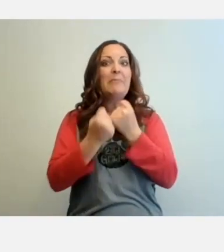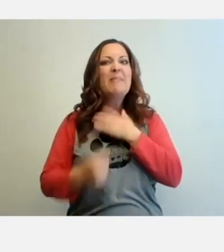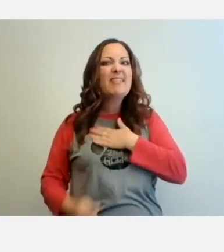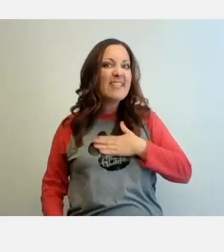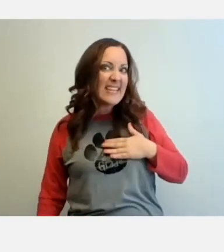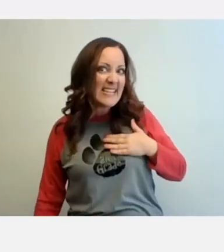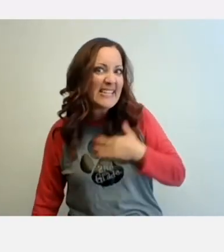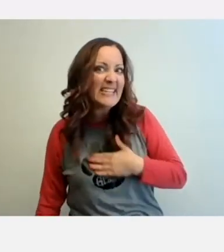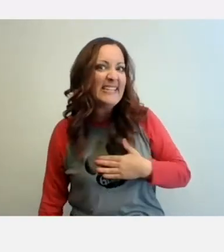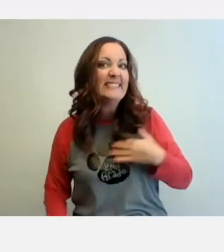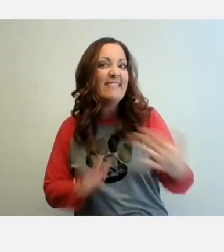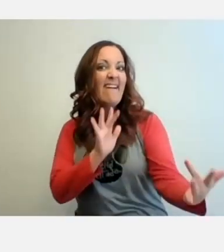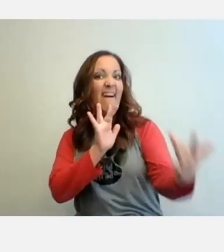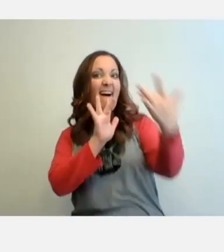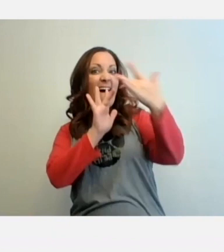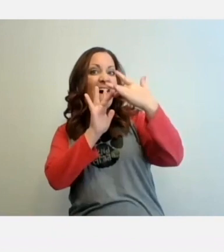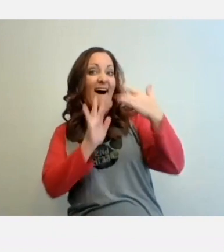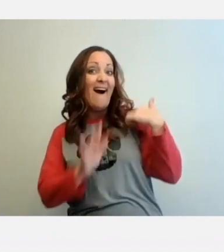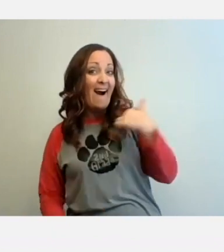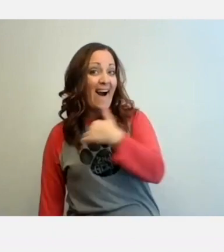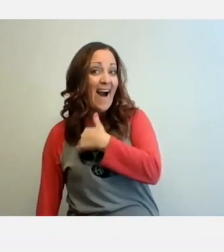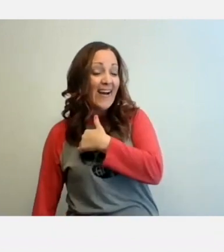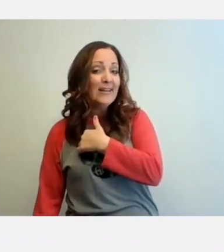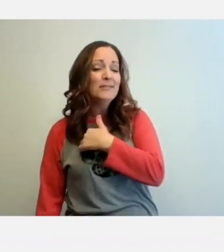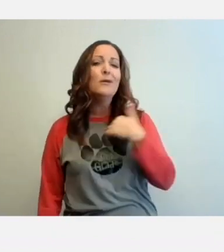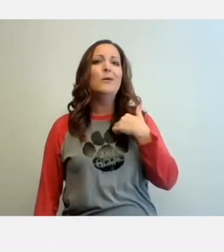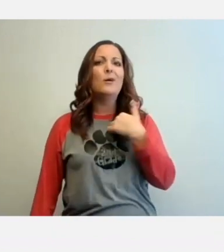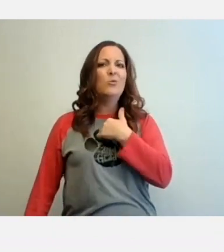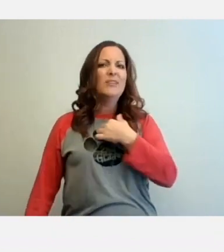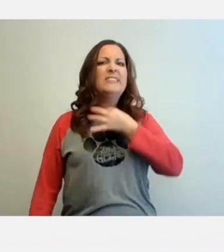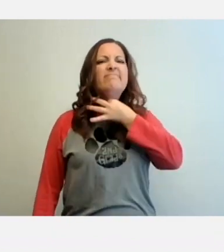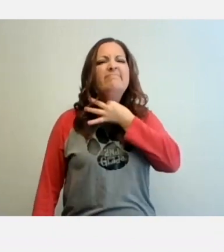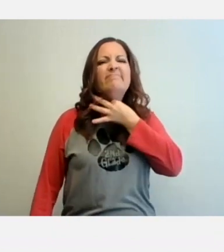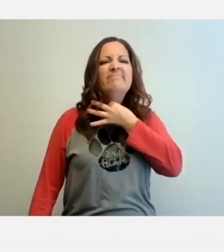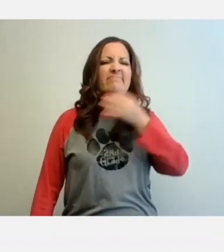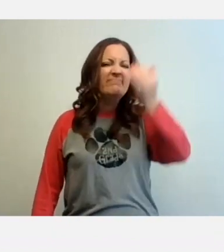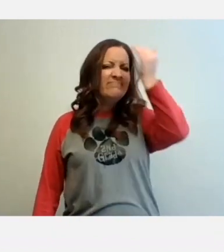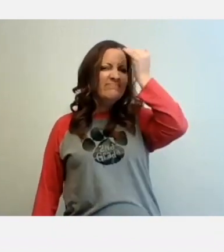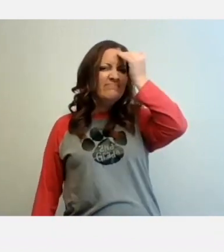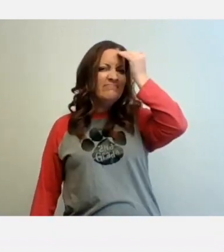If you try something new with Teams, please let us know.